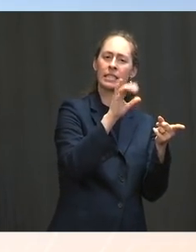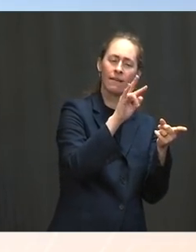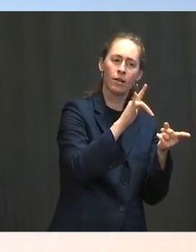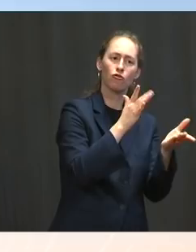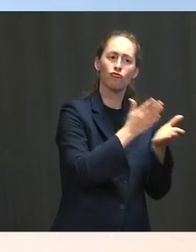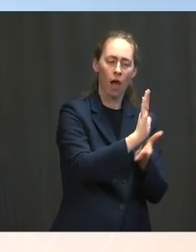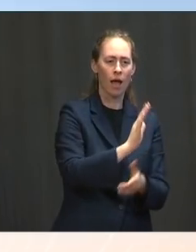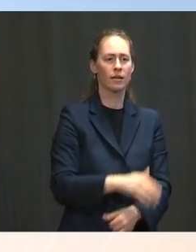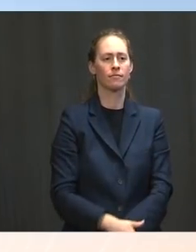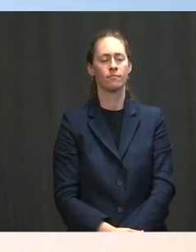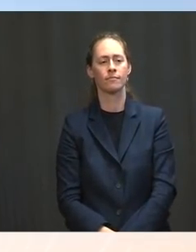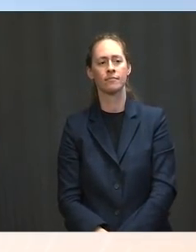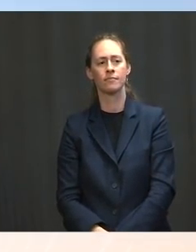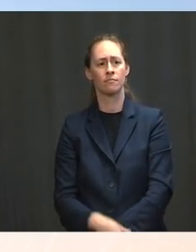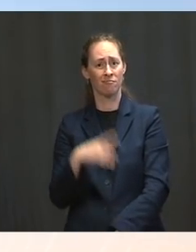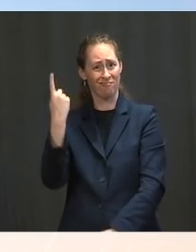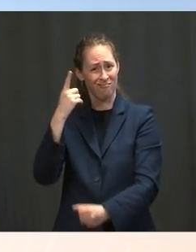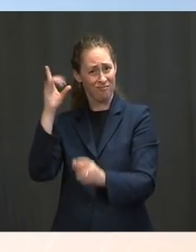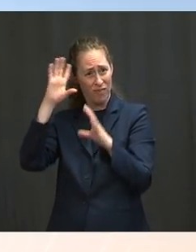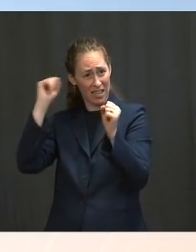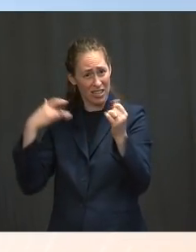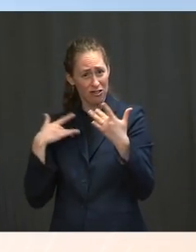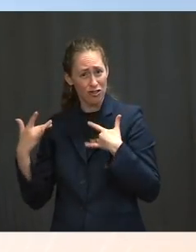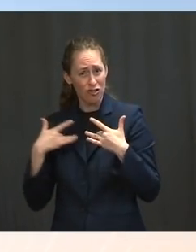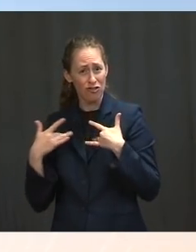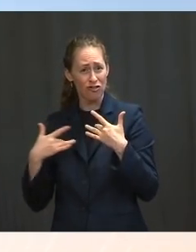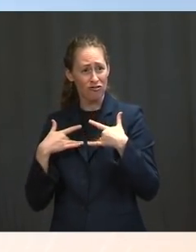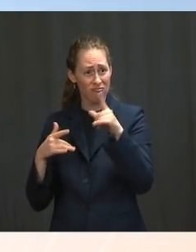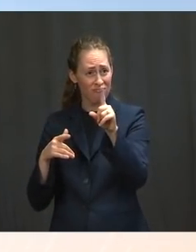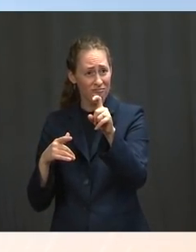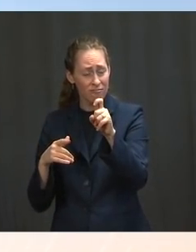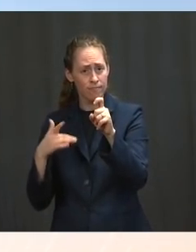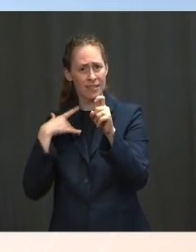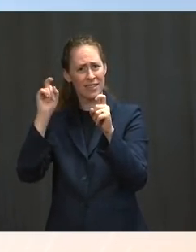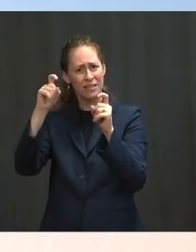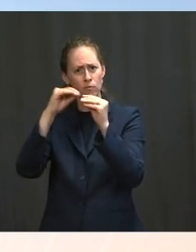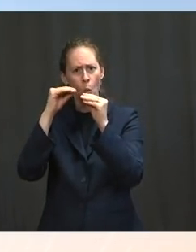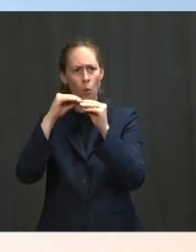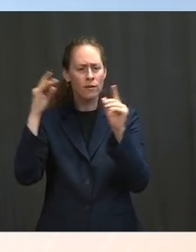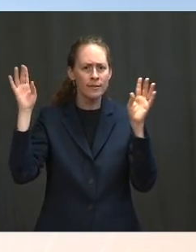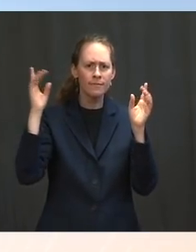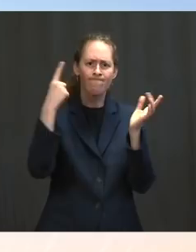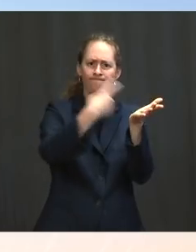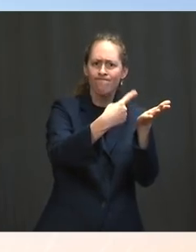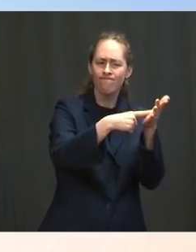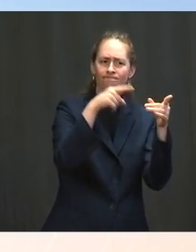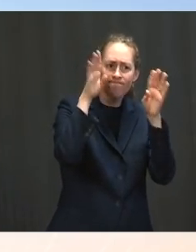And does he think that this will bring more attention to those issues, also in light of KKK members